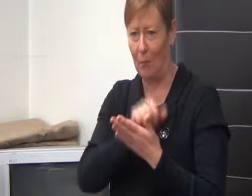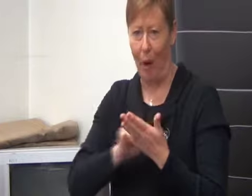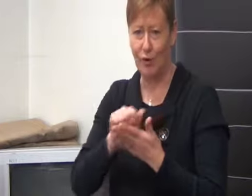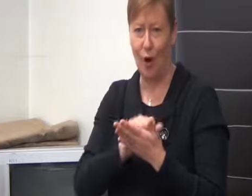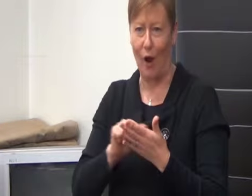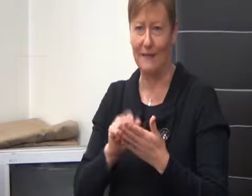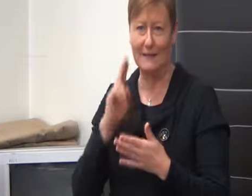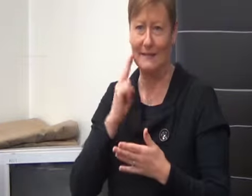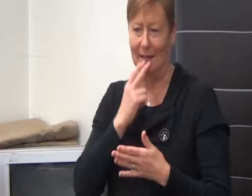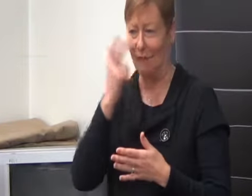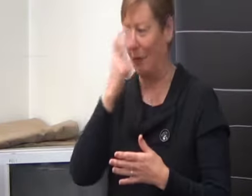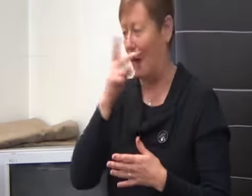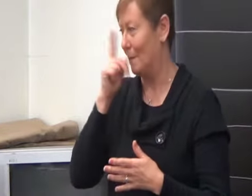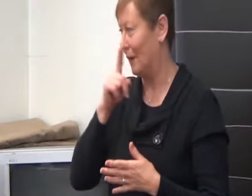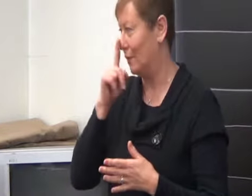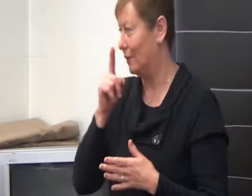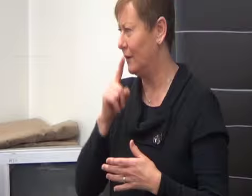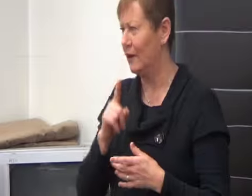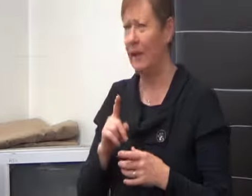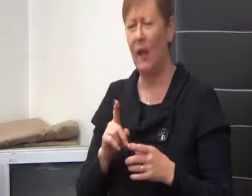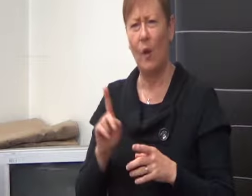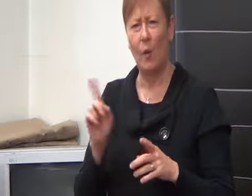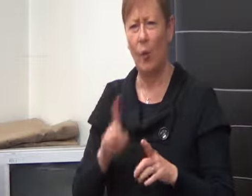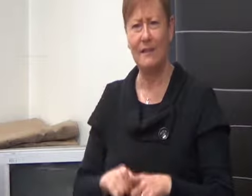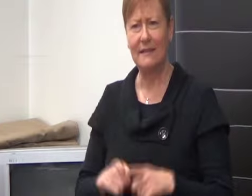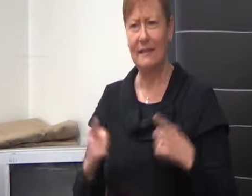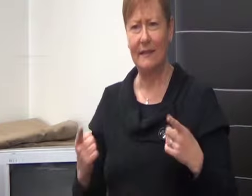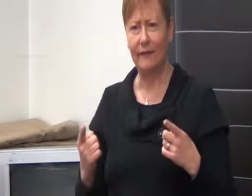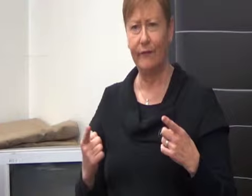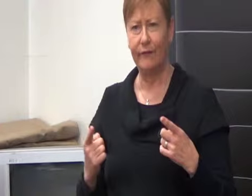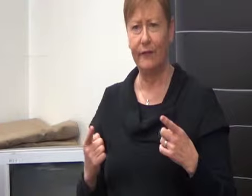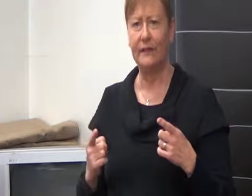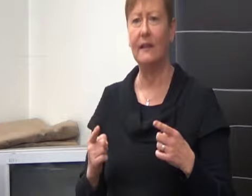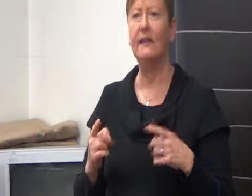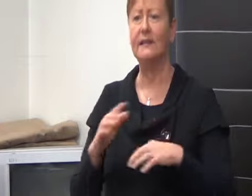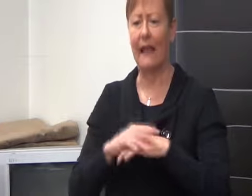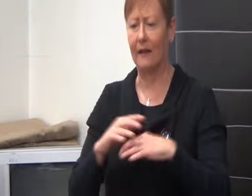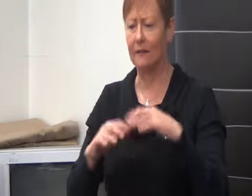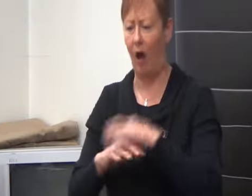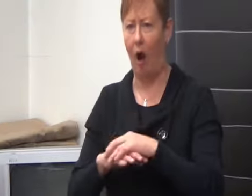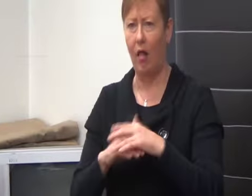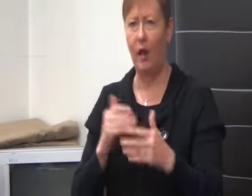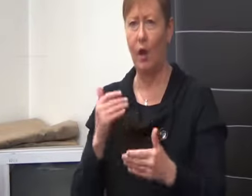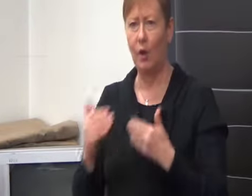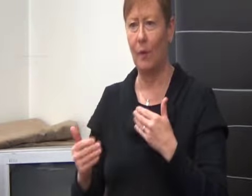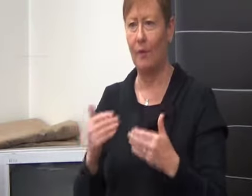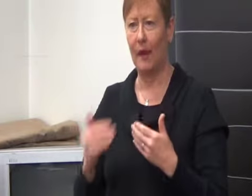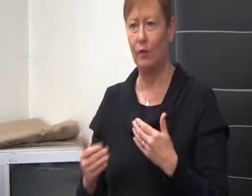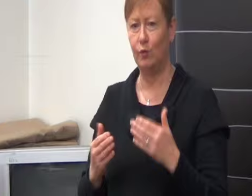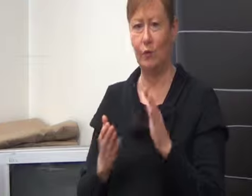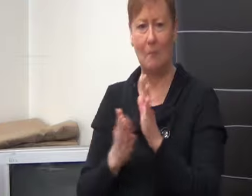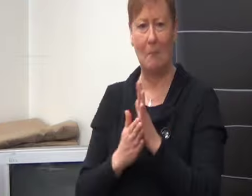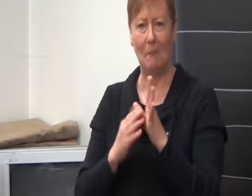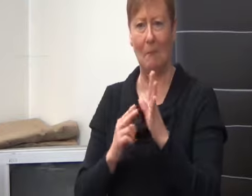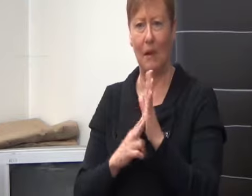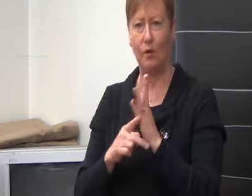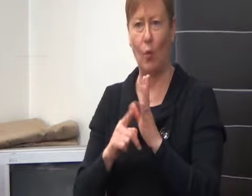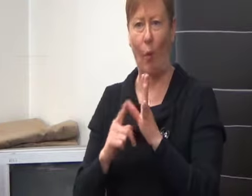but are you able to explain to me what's the difference between tactile sign and Deafblind